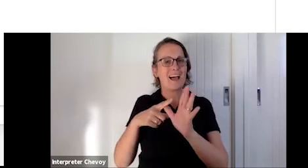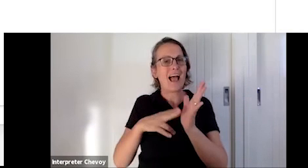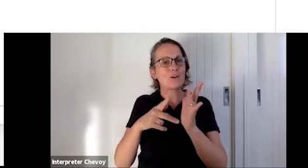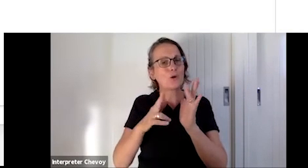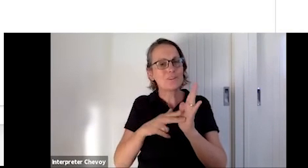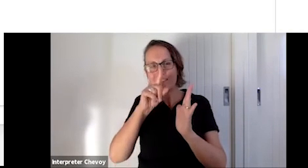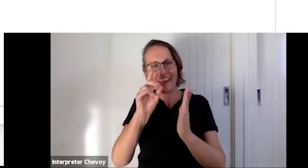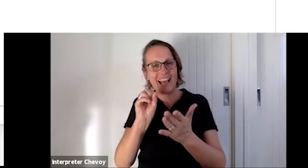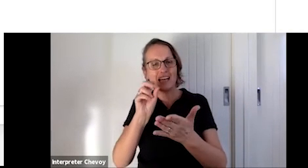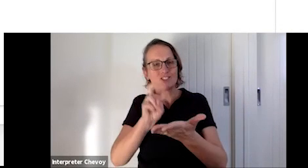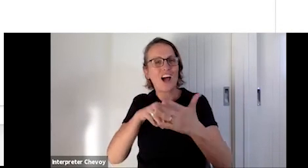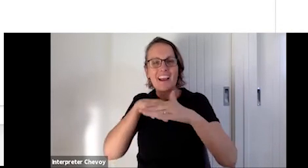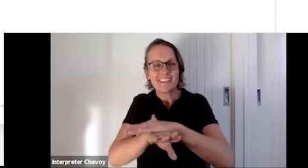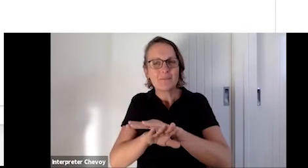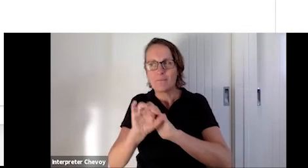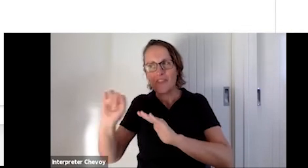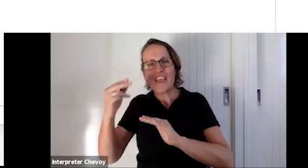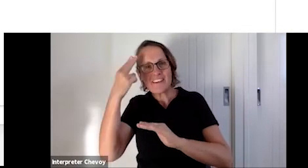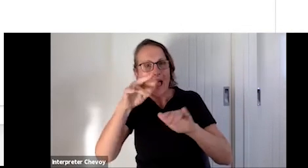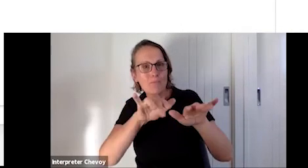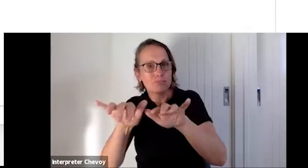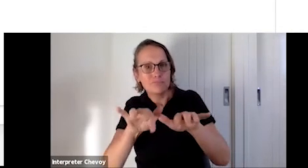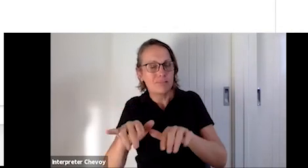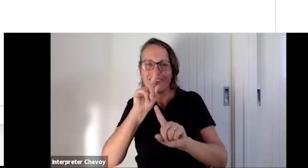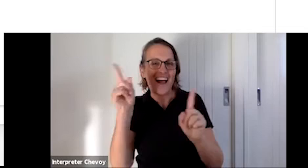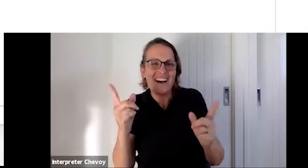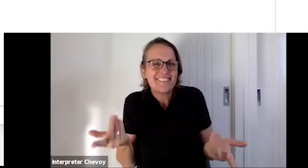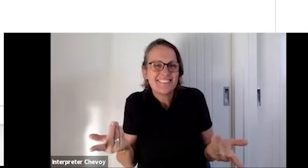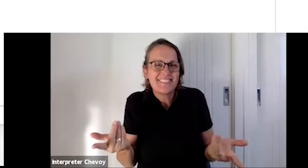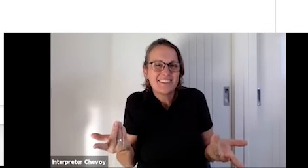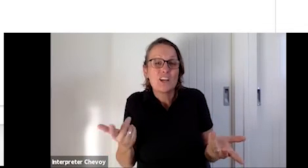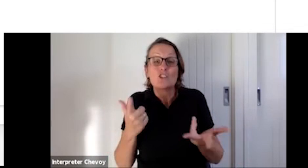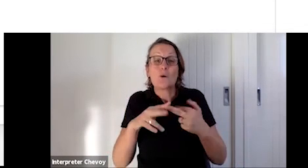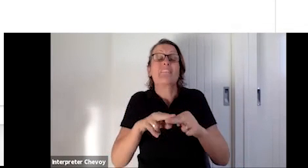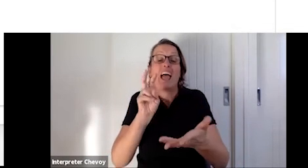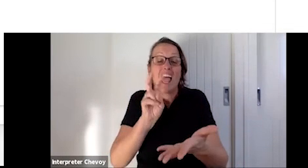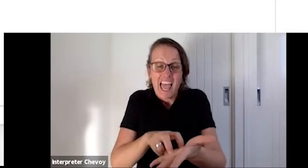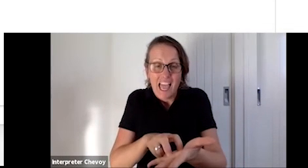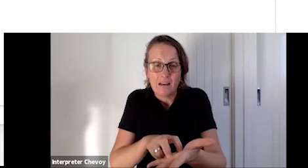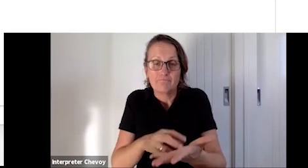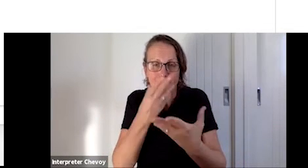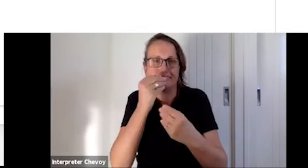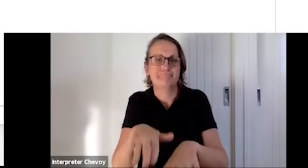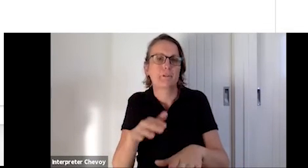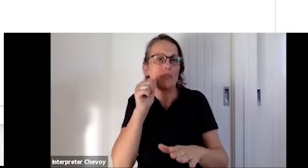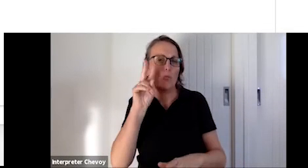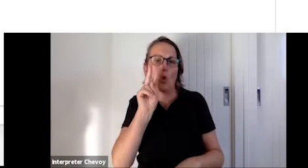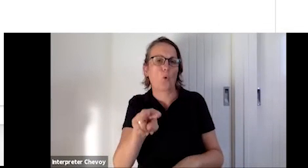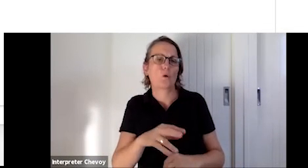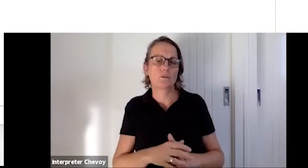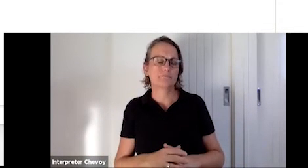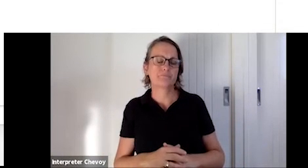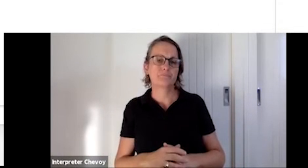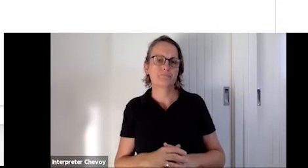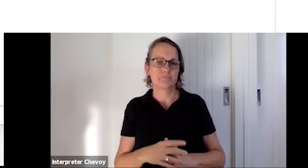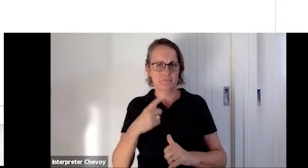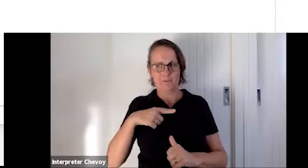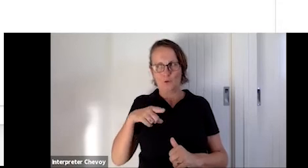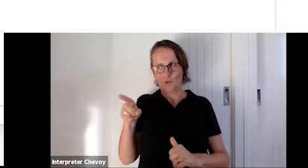until the the successful and un successful grants applicants are